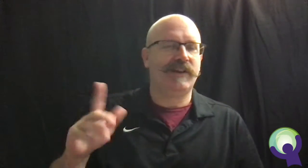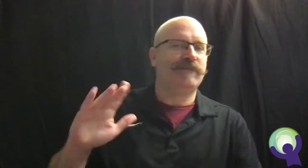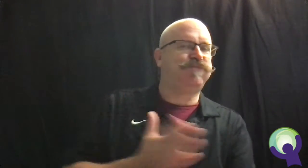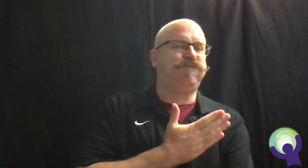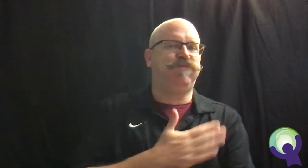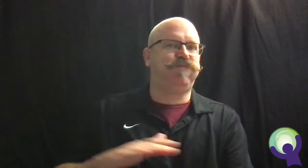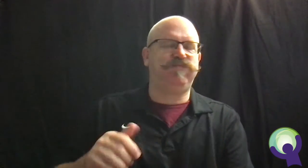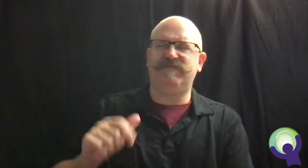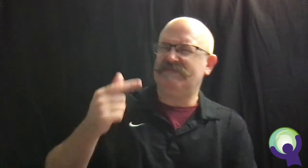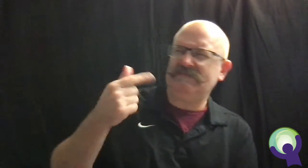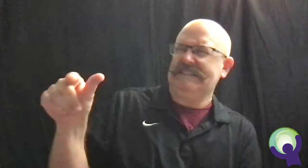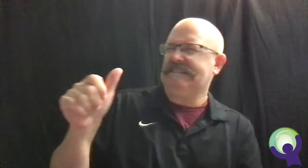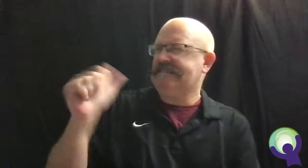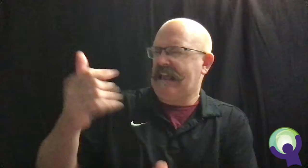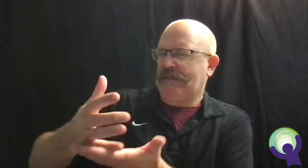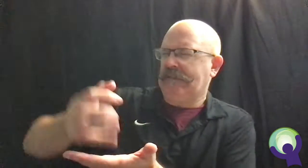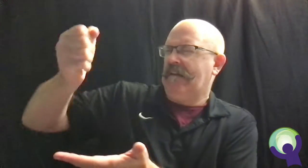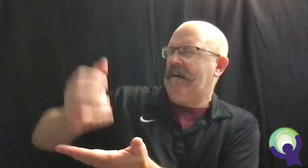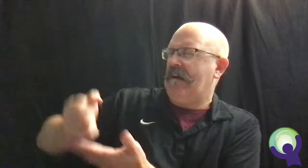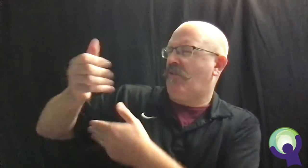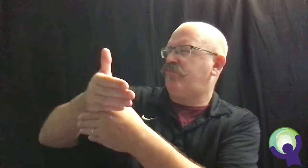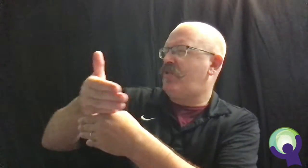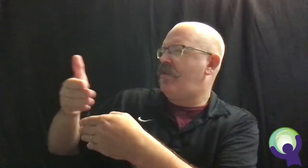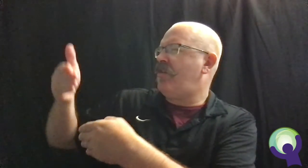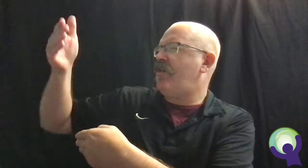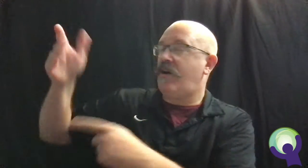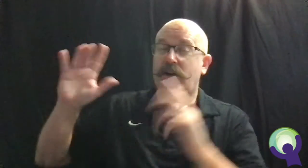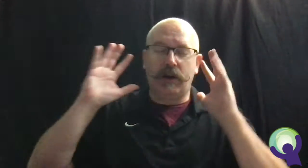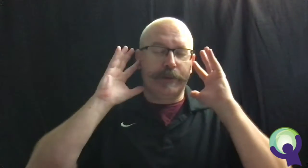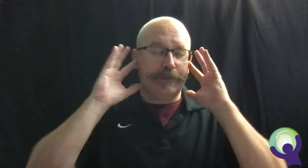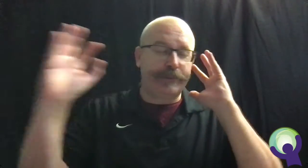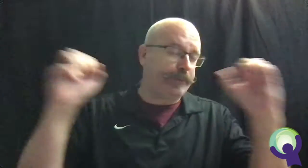"Ten green bottles hanging on the wall," they sang.